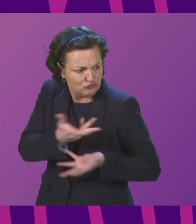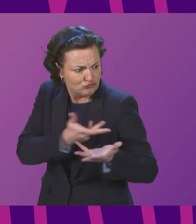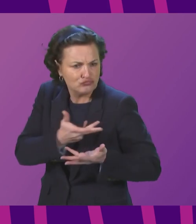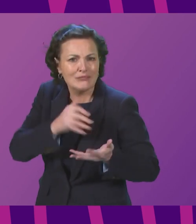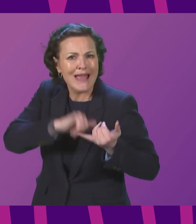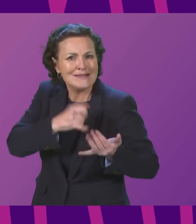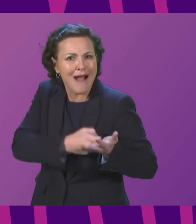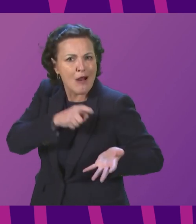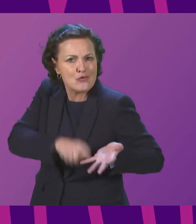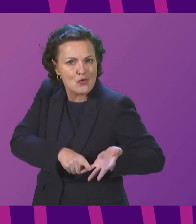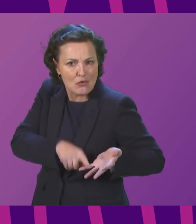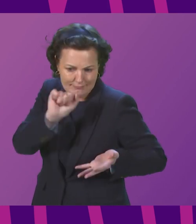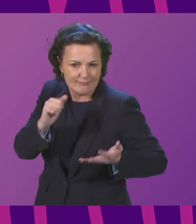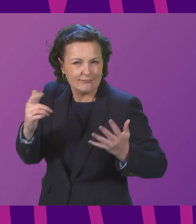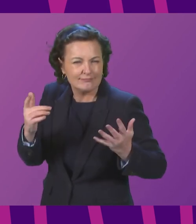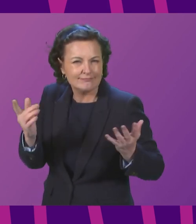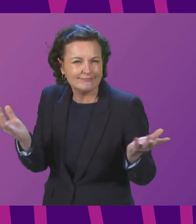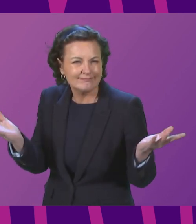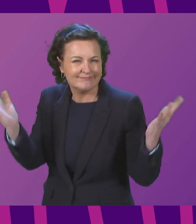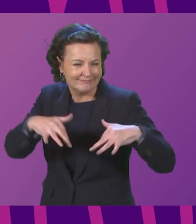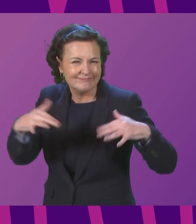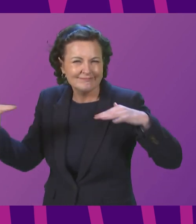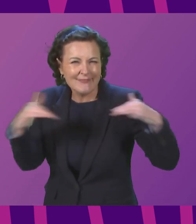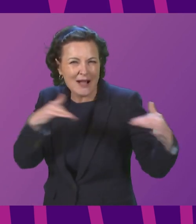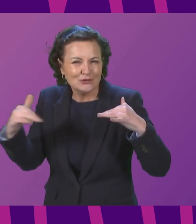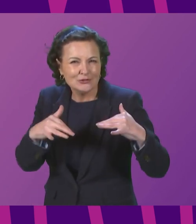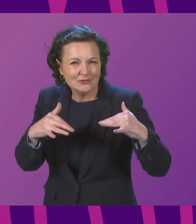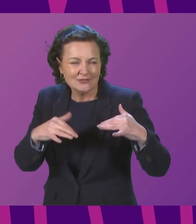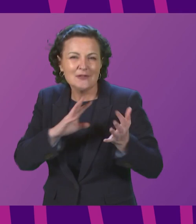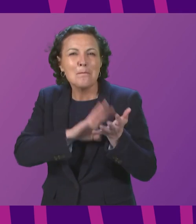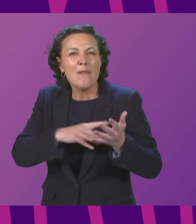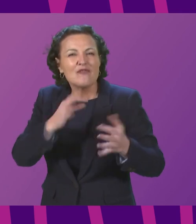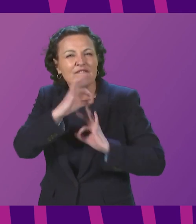about matches at Murrayfield. The SRU has been constructive in working with us to enable